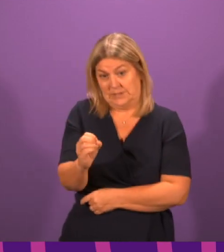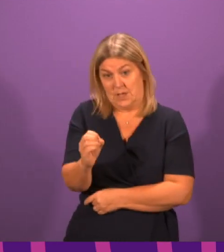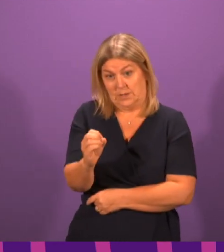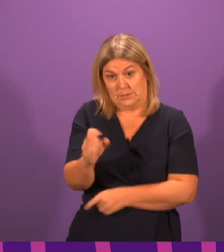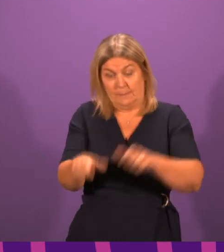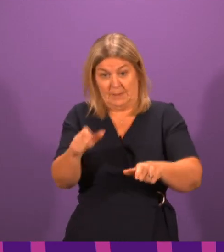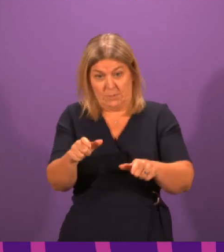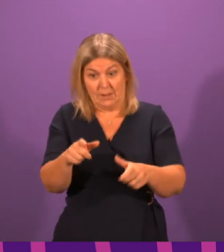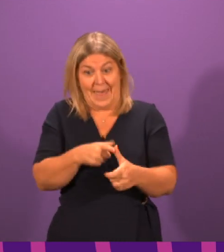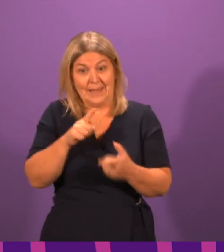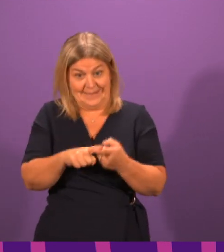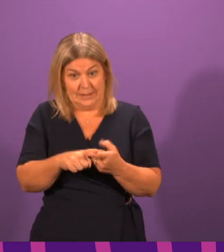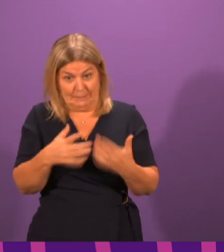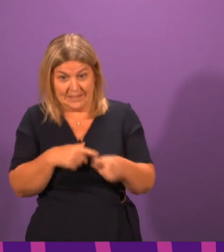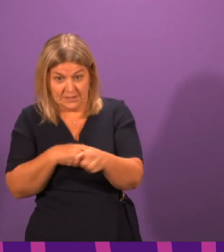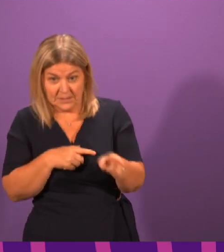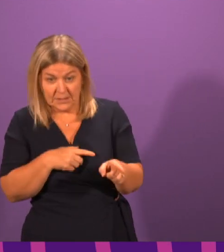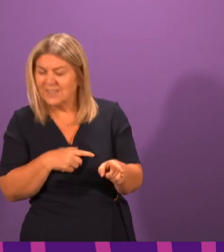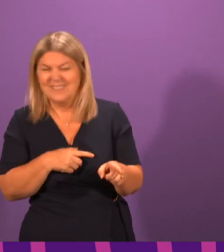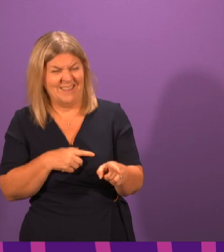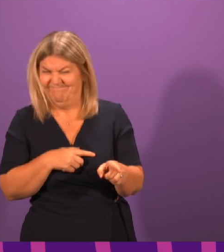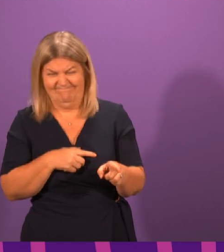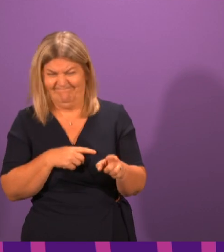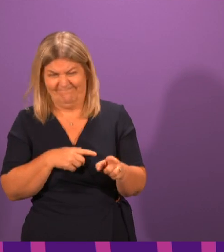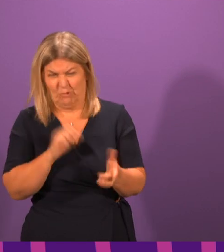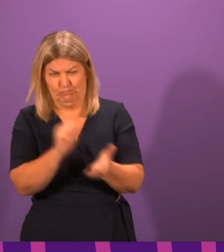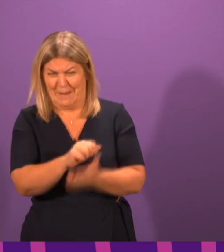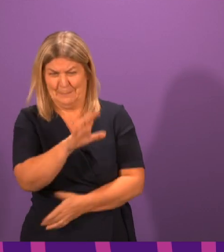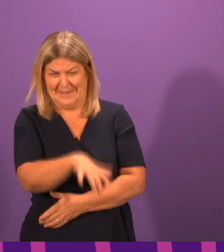go to accident and emergency, that is not the right place for the care that they need.